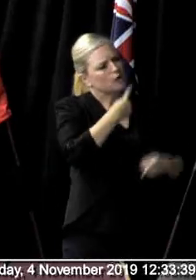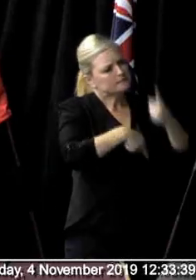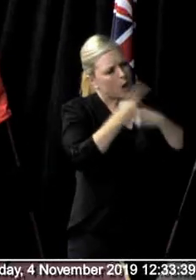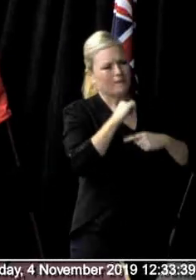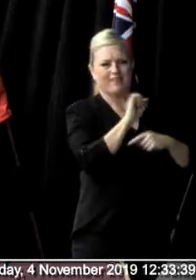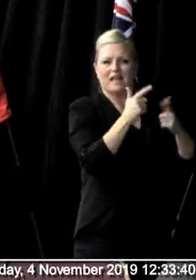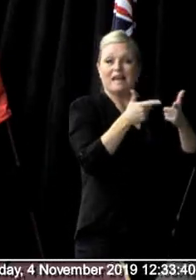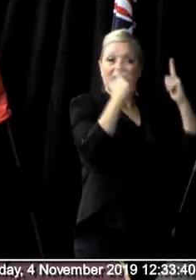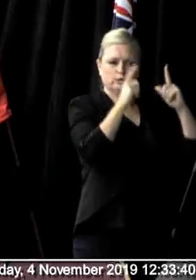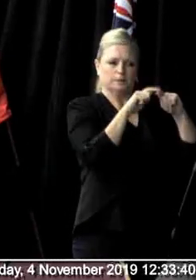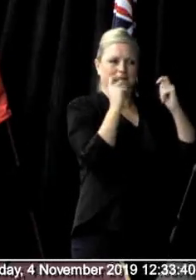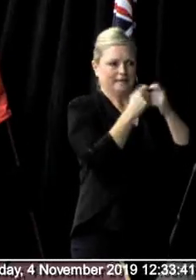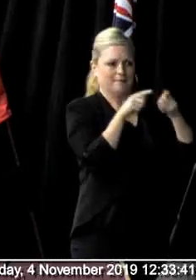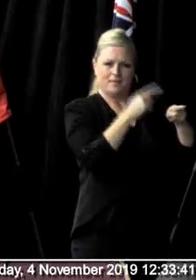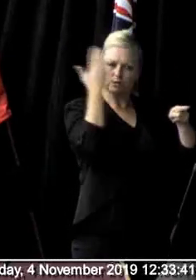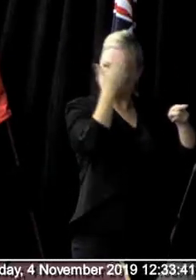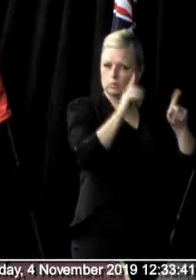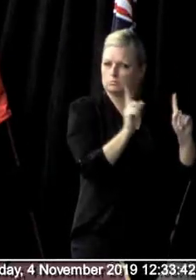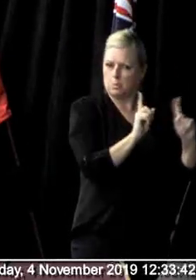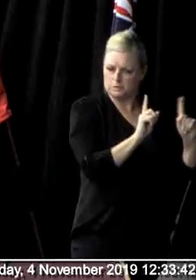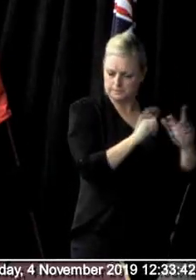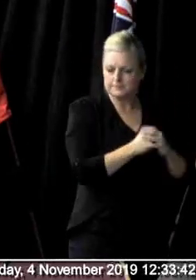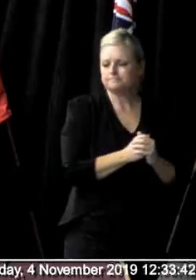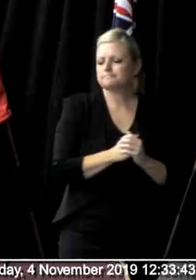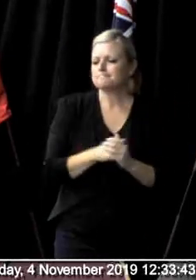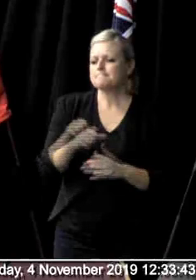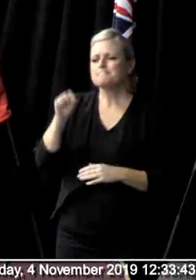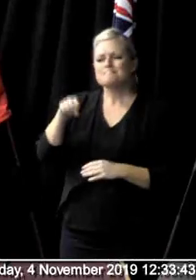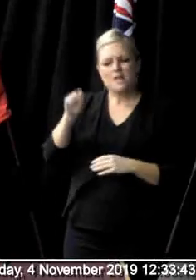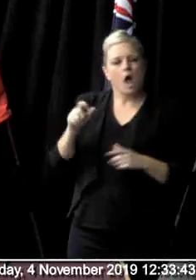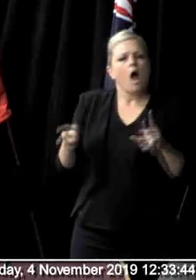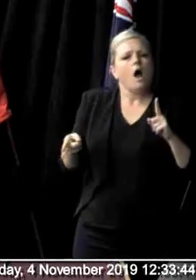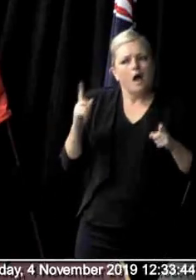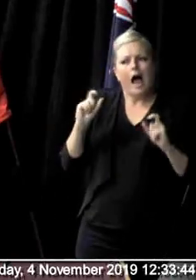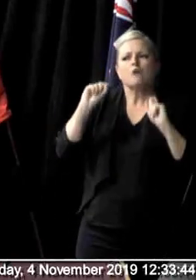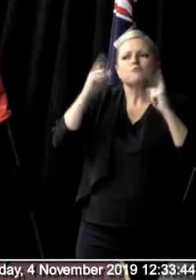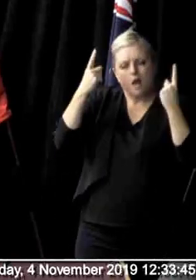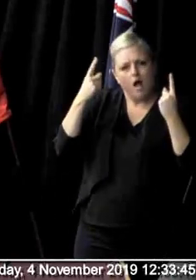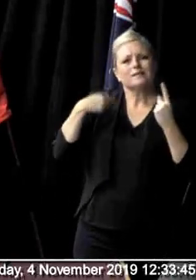Because of the difference in the schools, they still operate under the same legislation, the same policies,